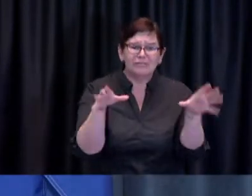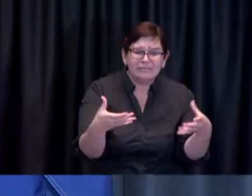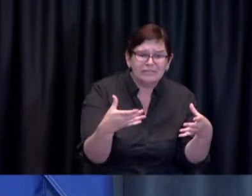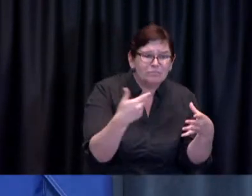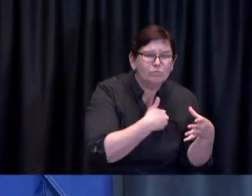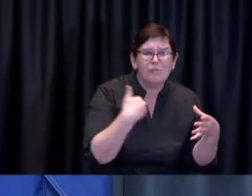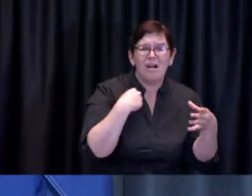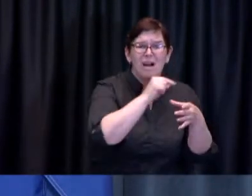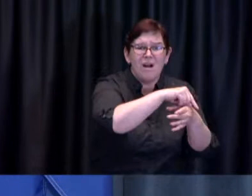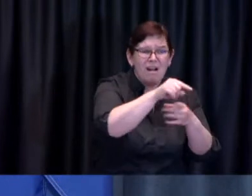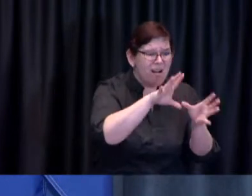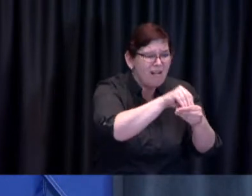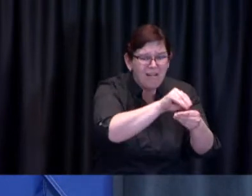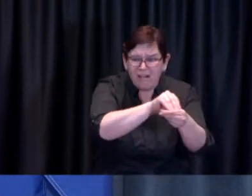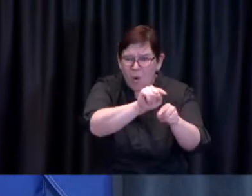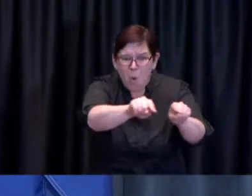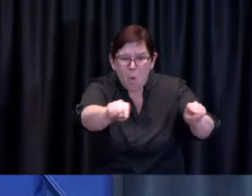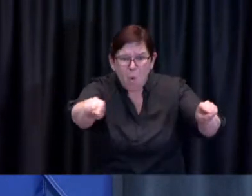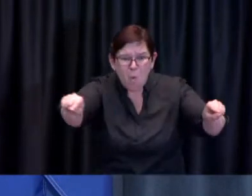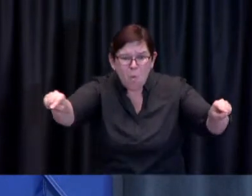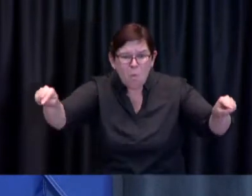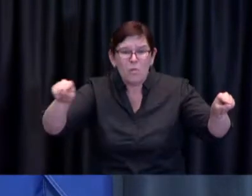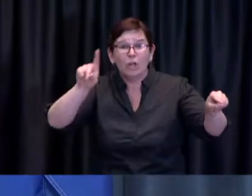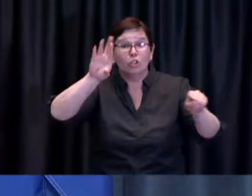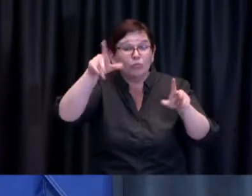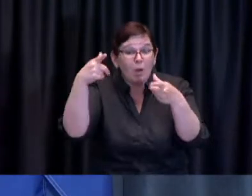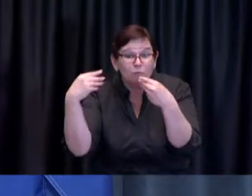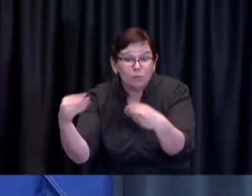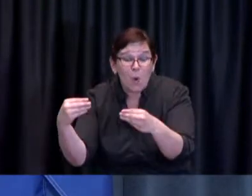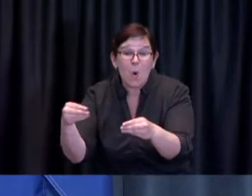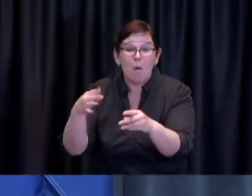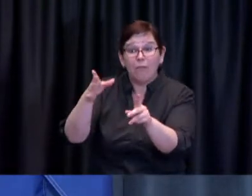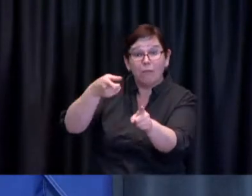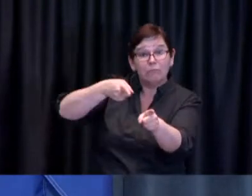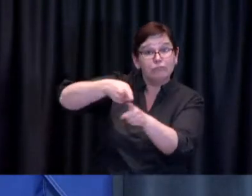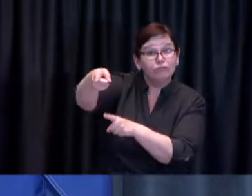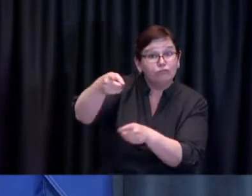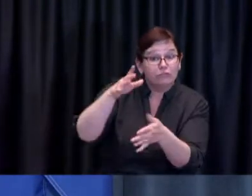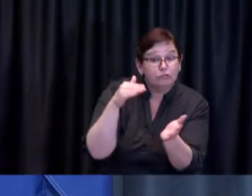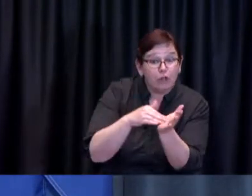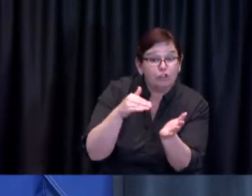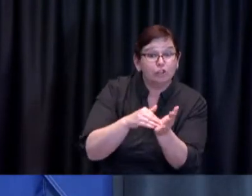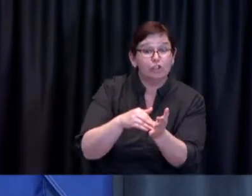pharmacies primary care physicians that we're seeing uh day liter literally every day with